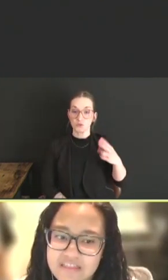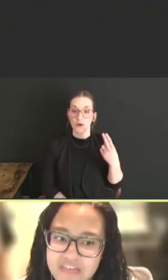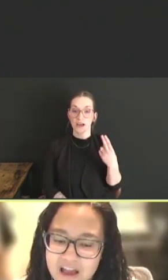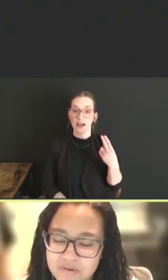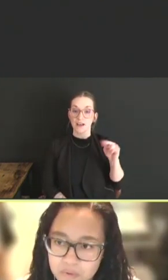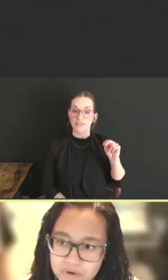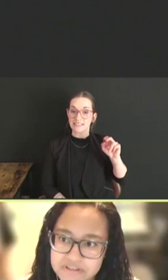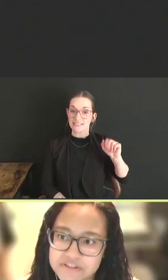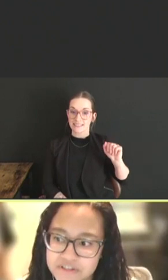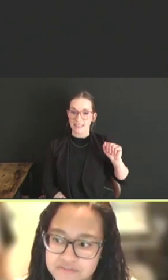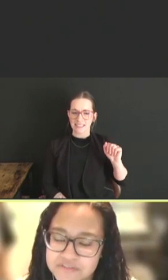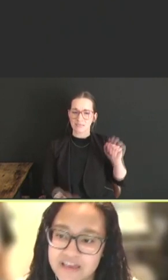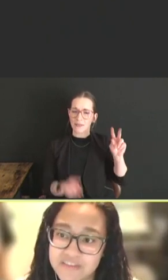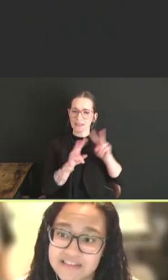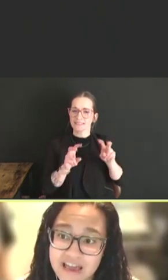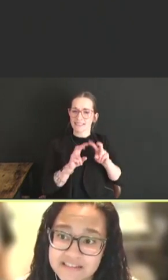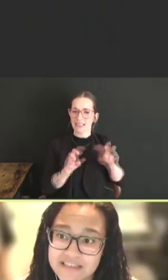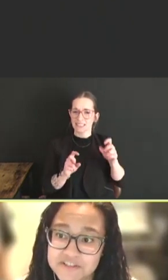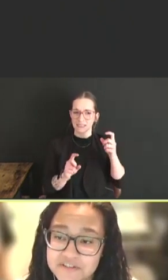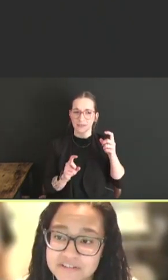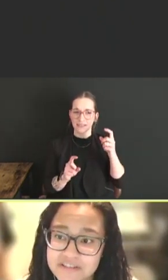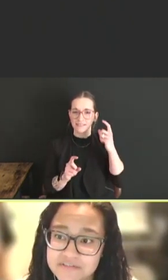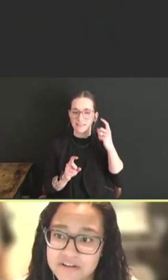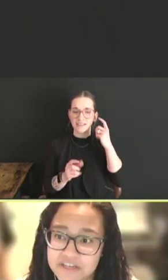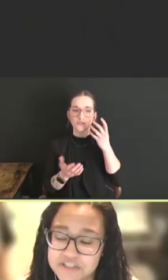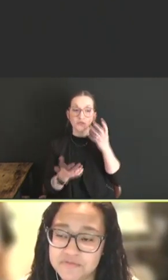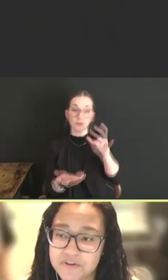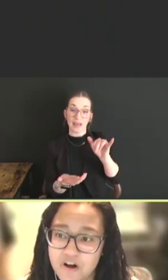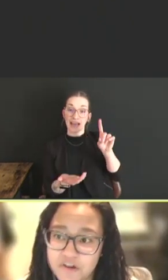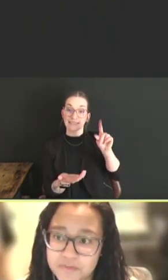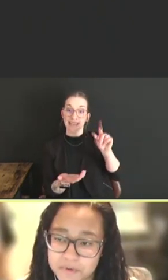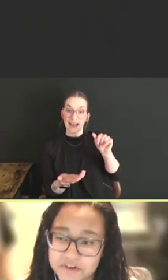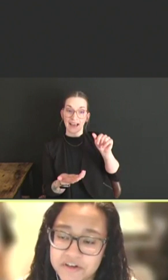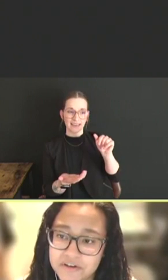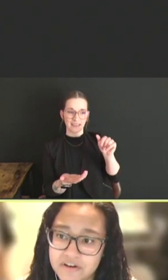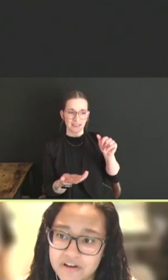That report serves, and that dataset serves as the foundation for all the work